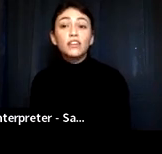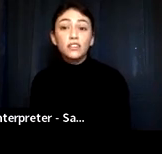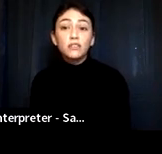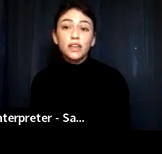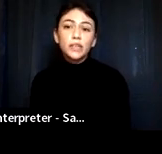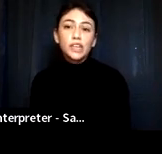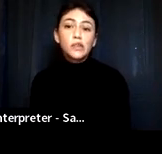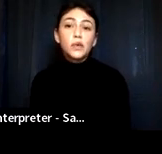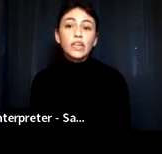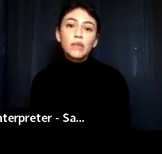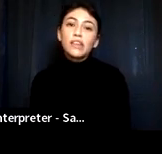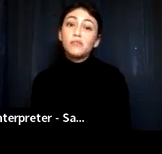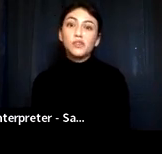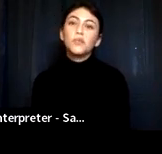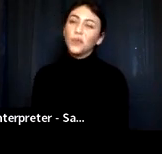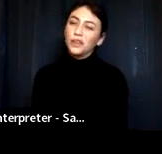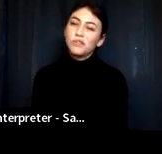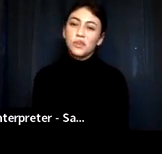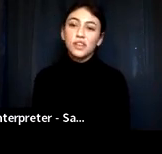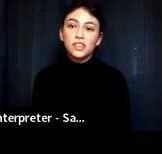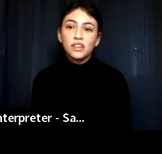cater to my complaints quickly, because I'm just one student.